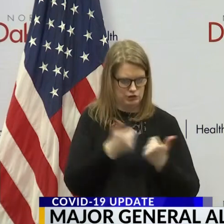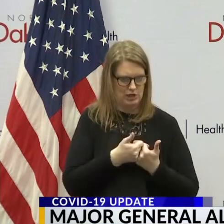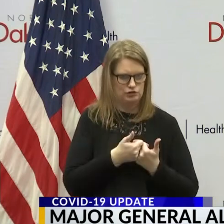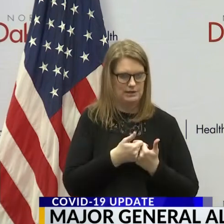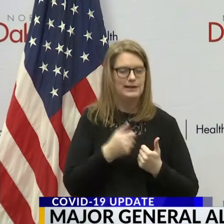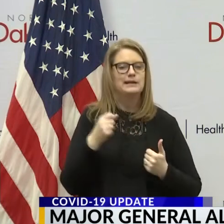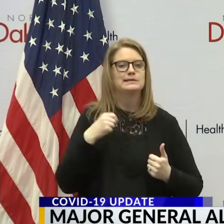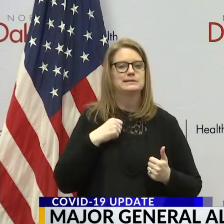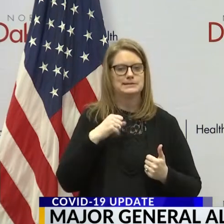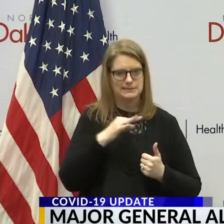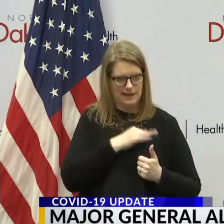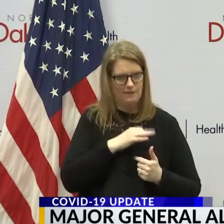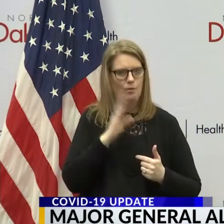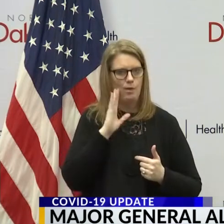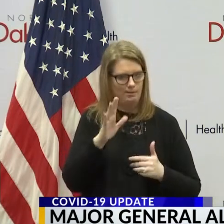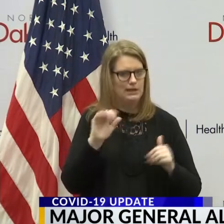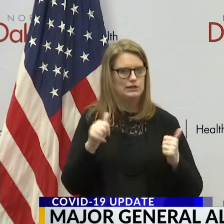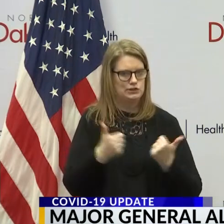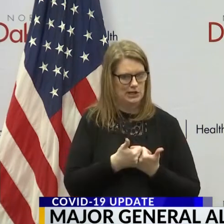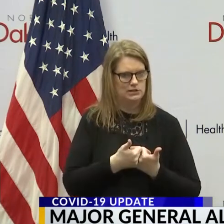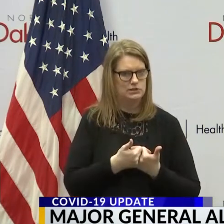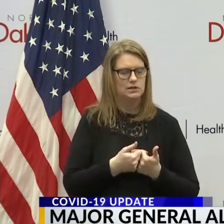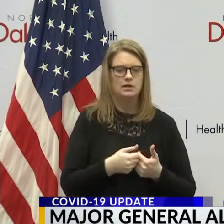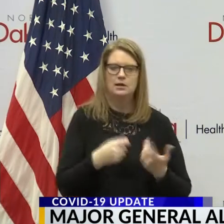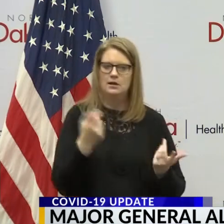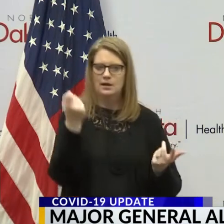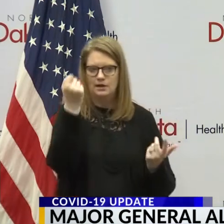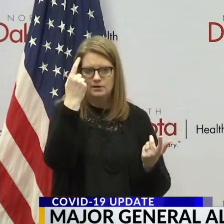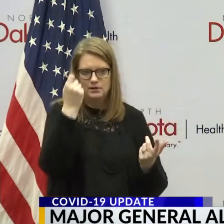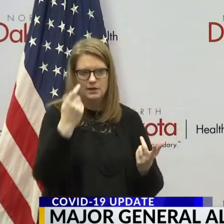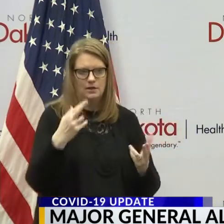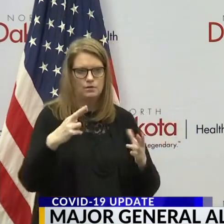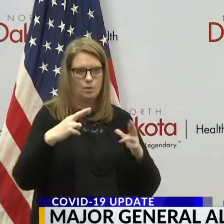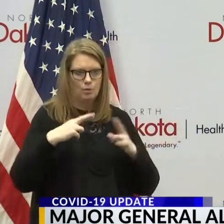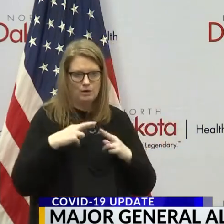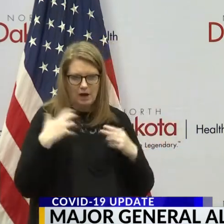BUT THE TIER 3 PERSONNEL IS